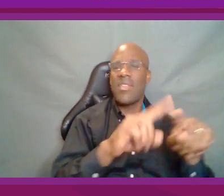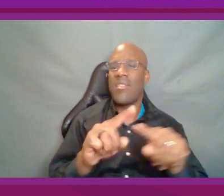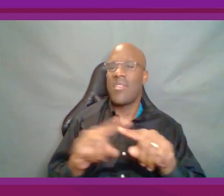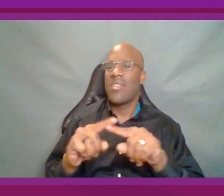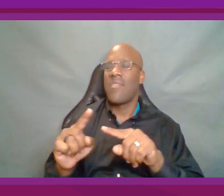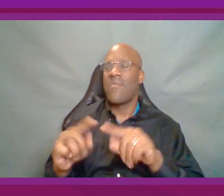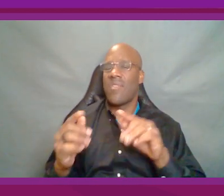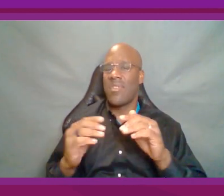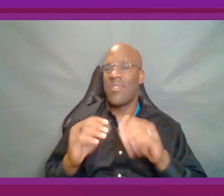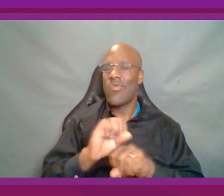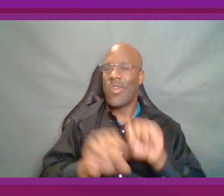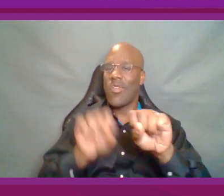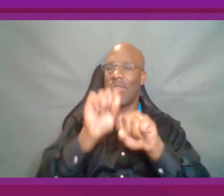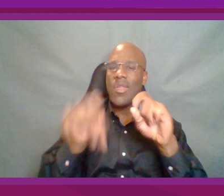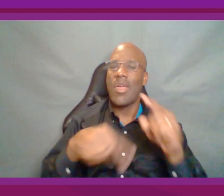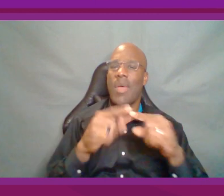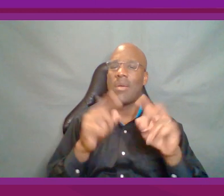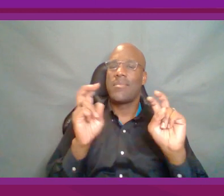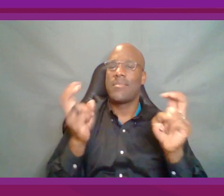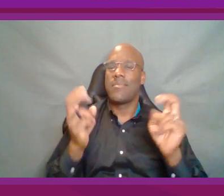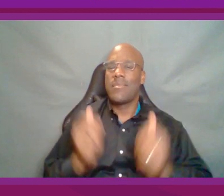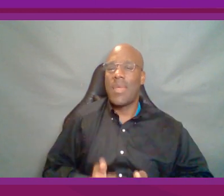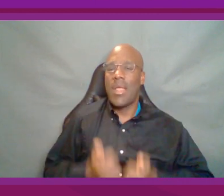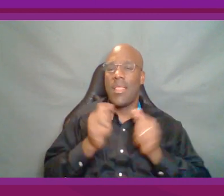structures of what is a livable wage, when we have